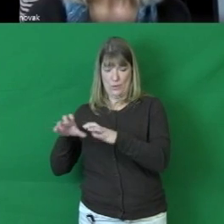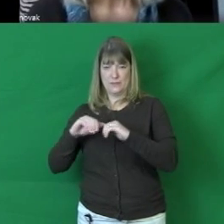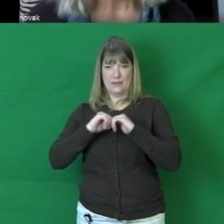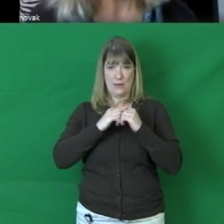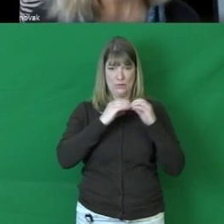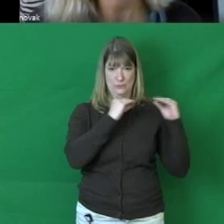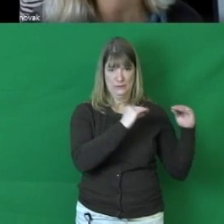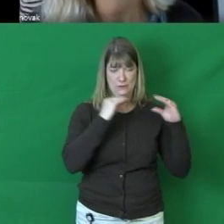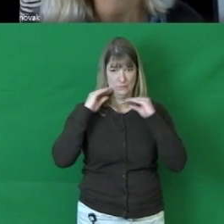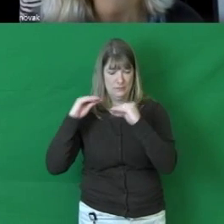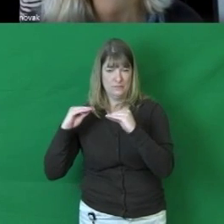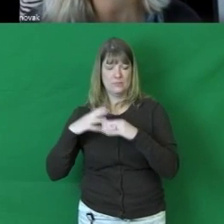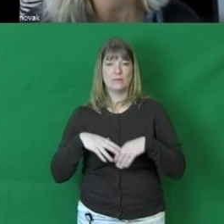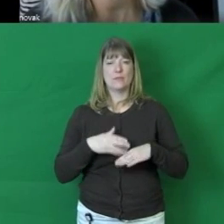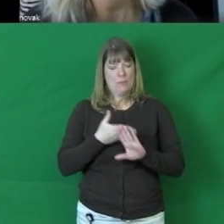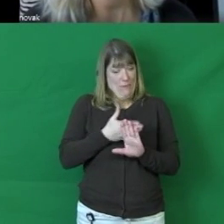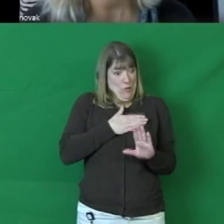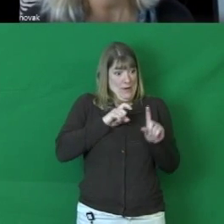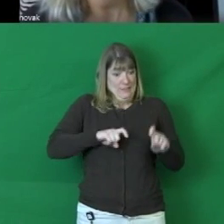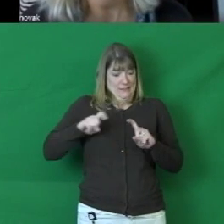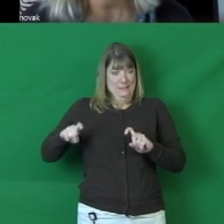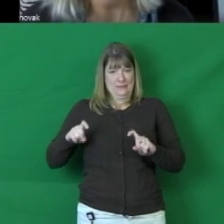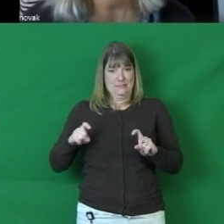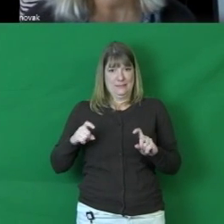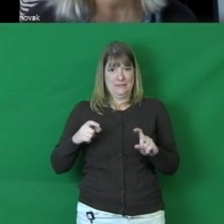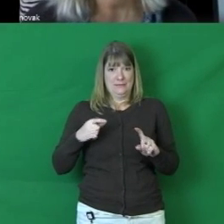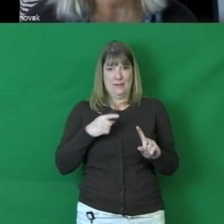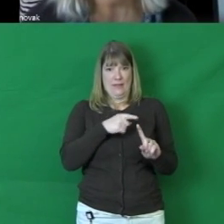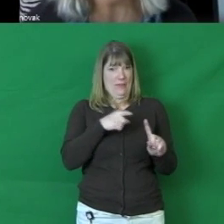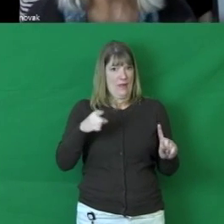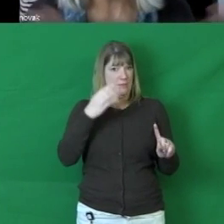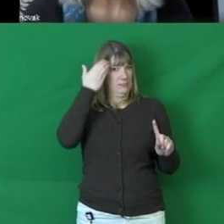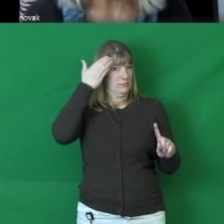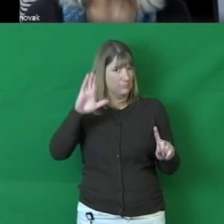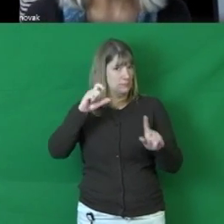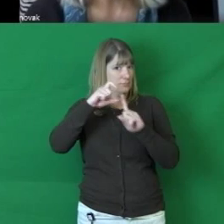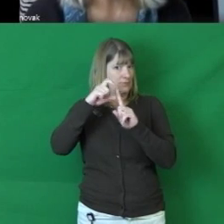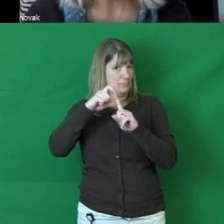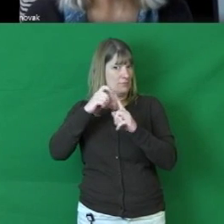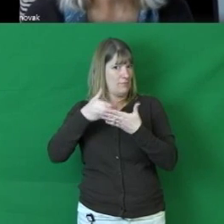them. I made sure before I started the testing that they were unaware of the vocabulary,